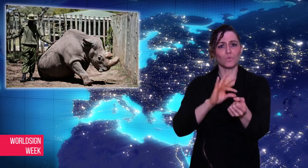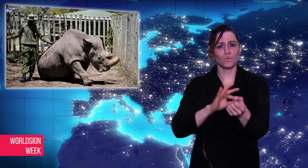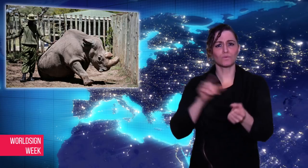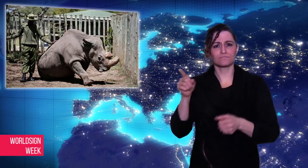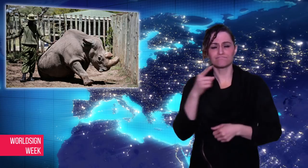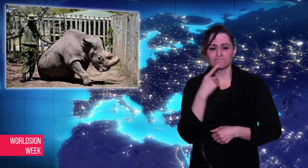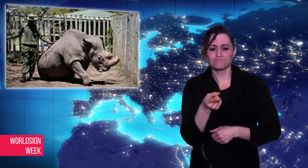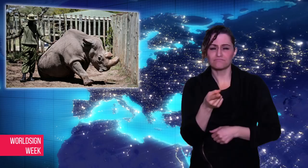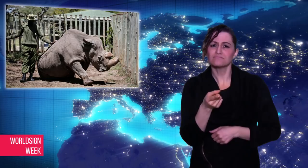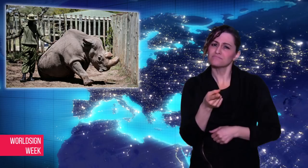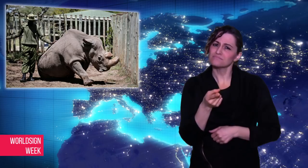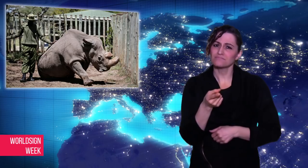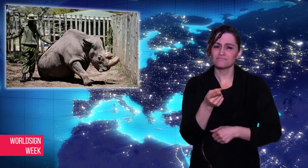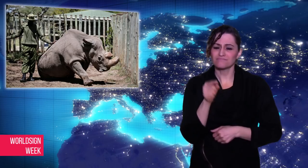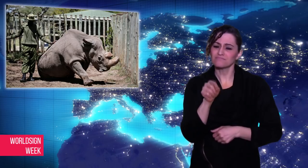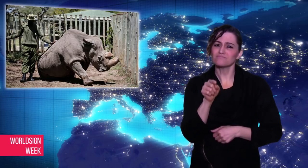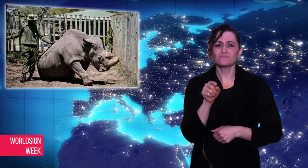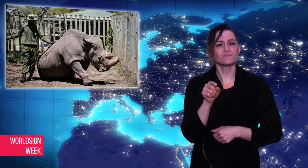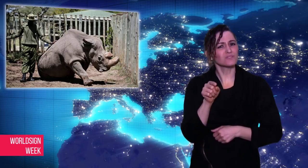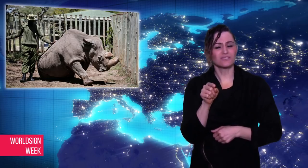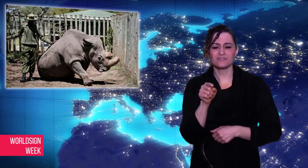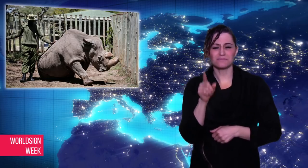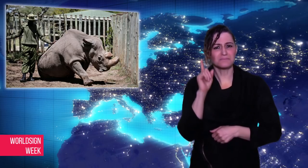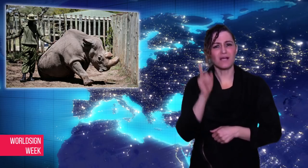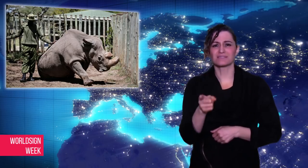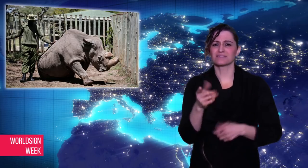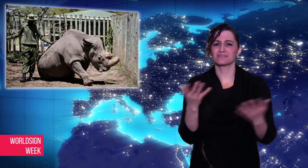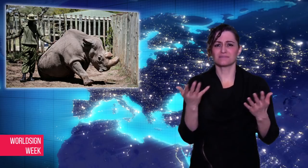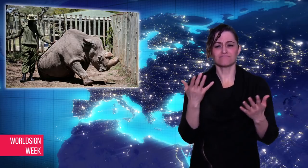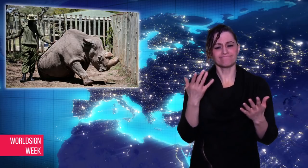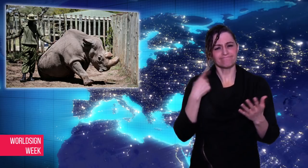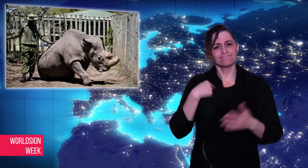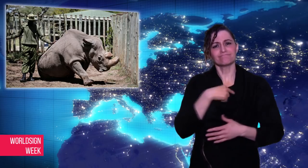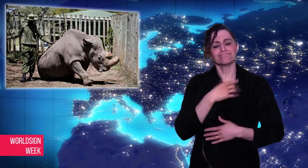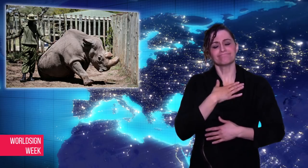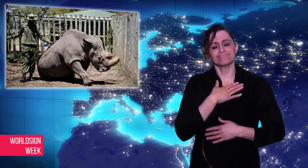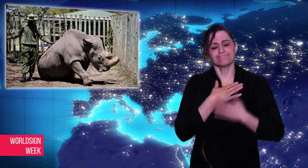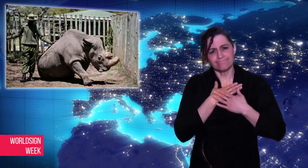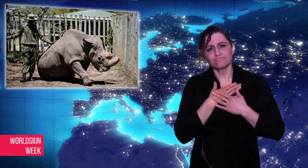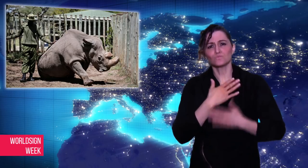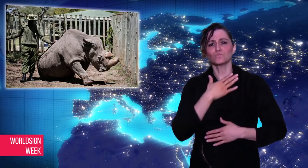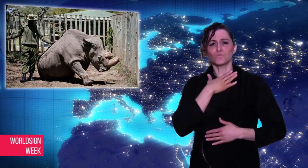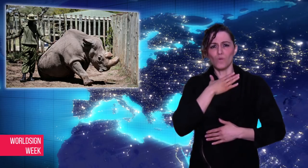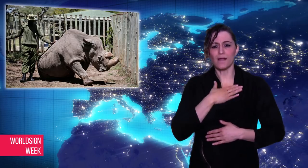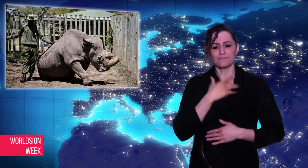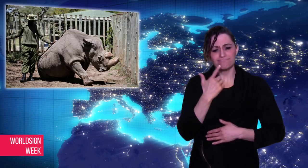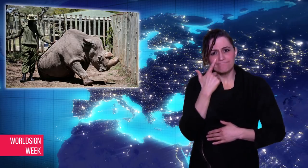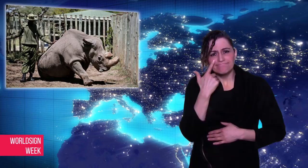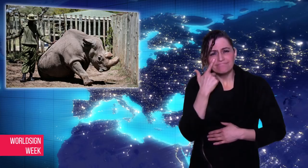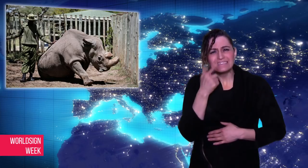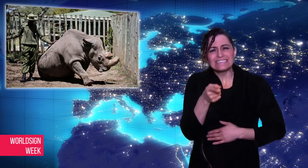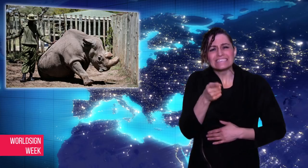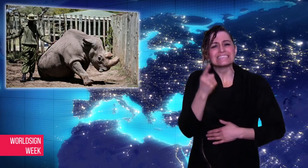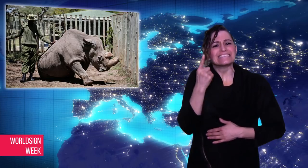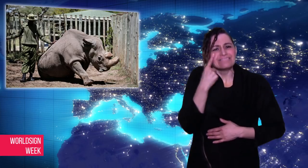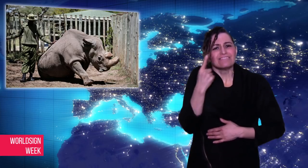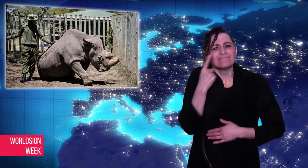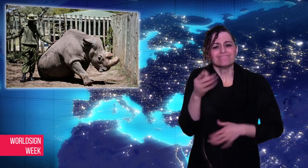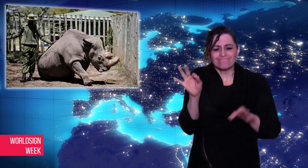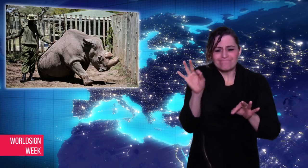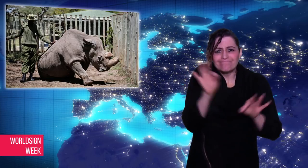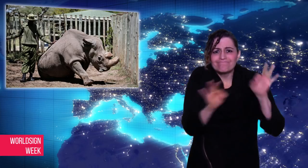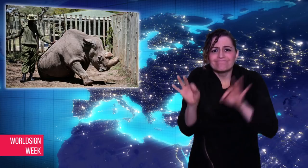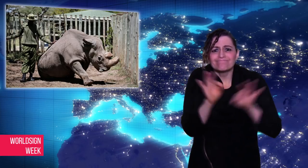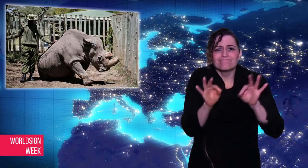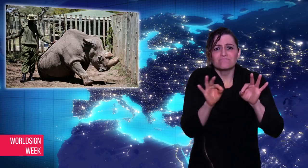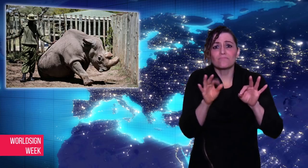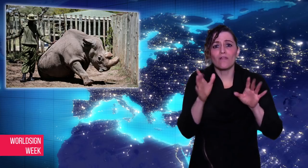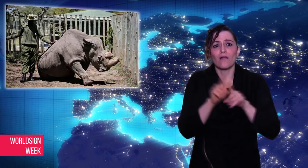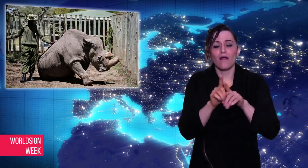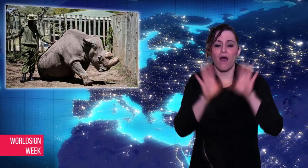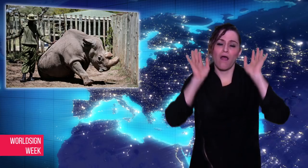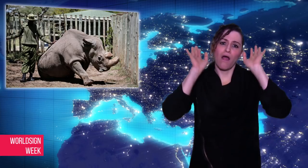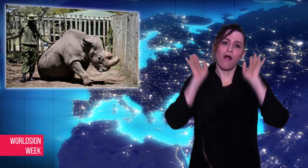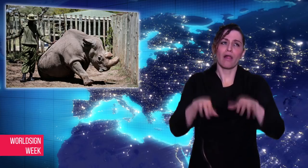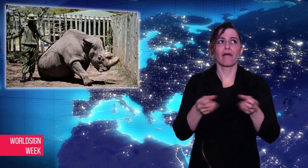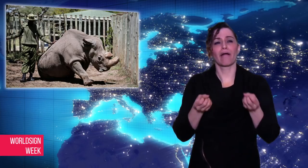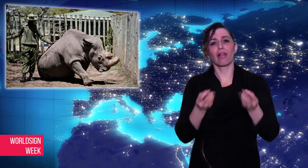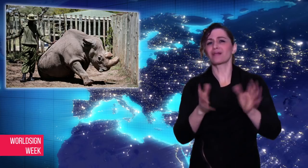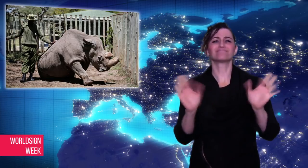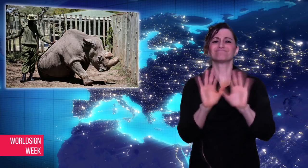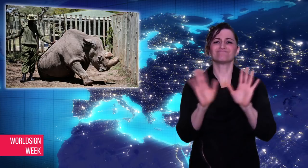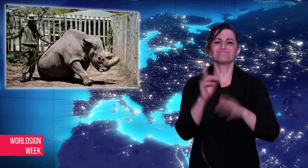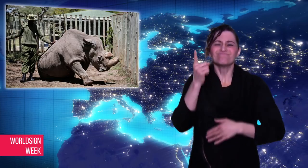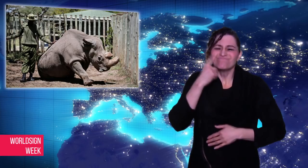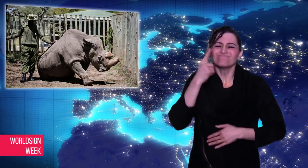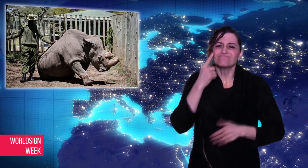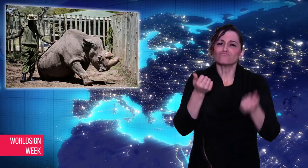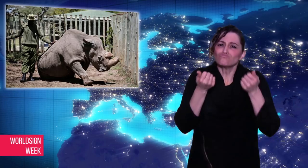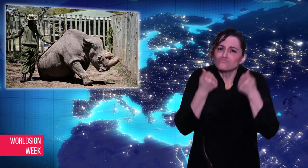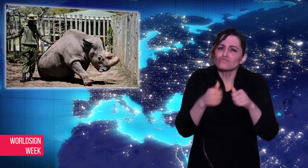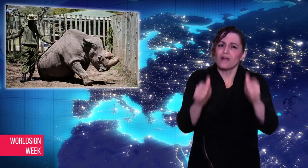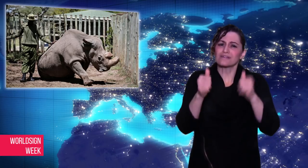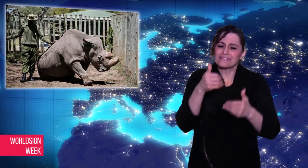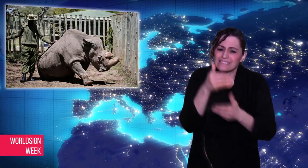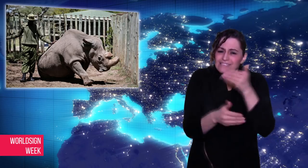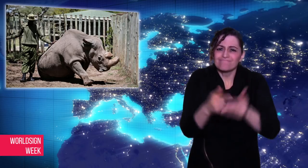that giving up is not an option,” said